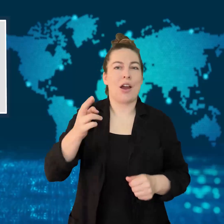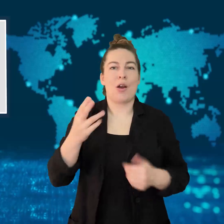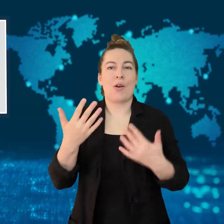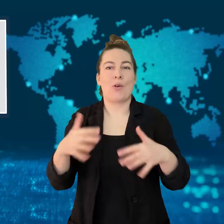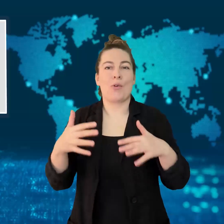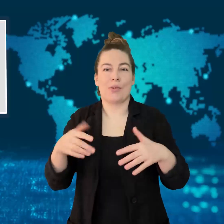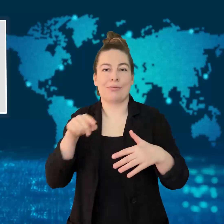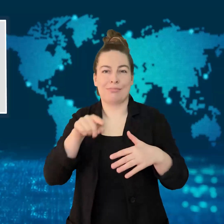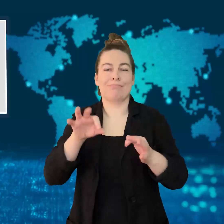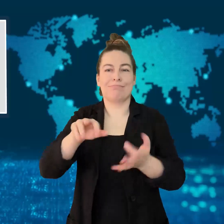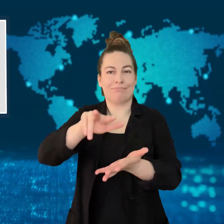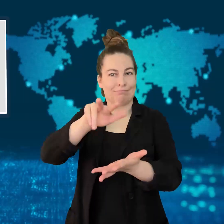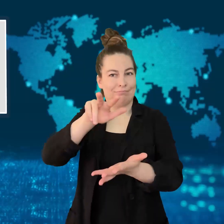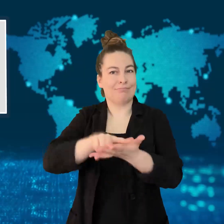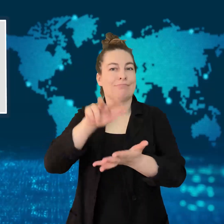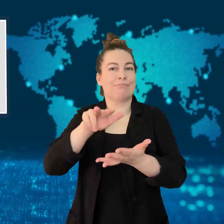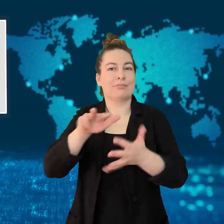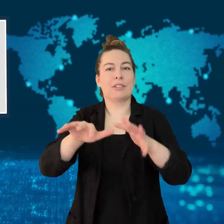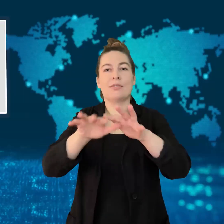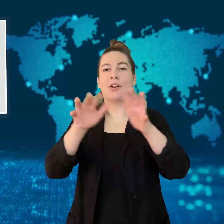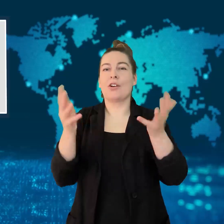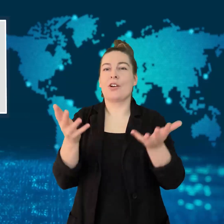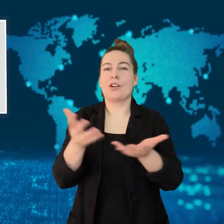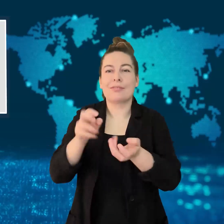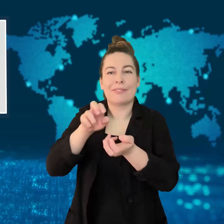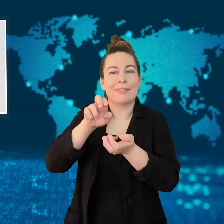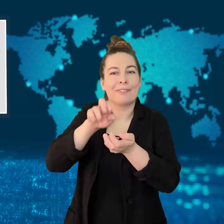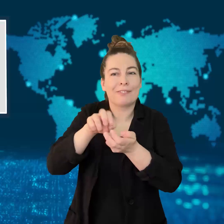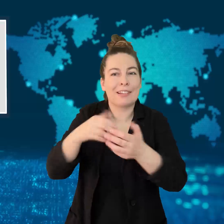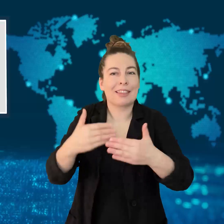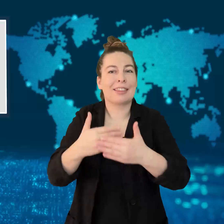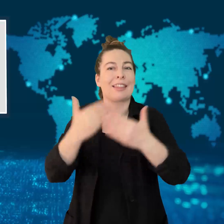The previous record had been held by